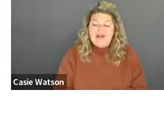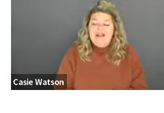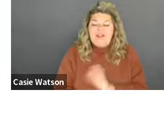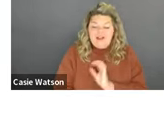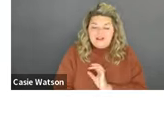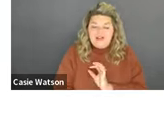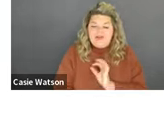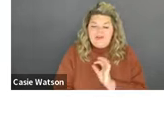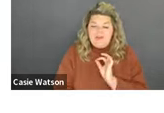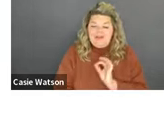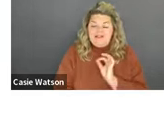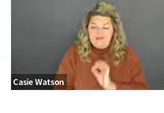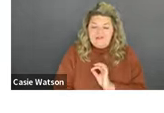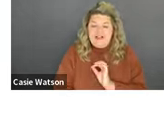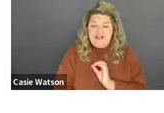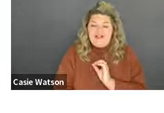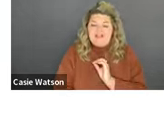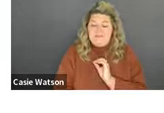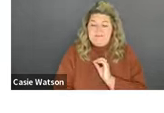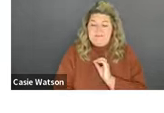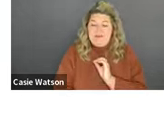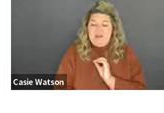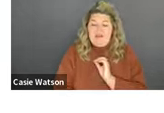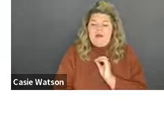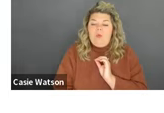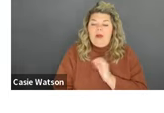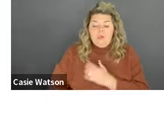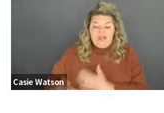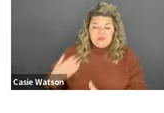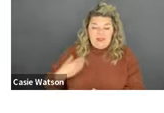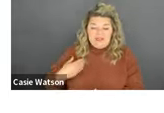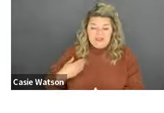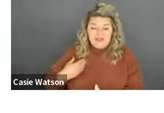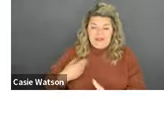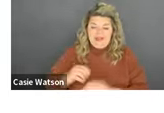But it's also, we wanted to emphasize, when we switch,